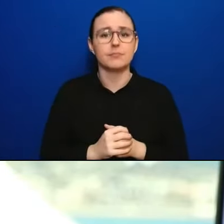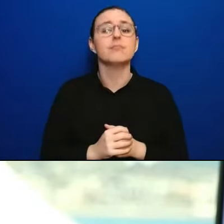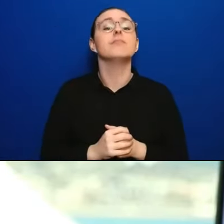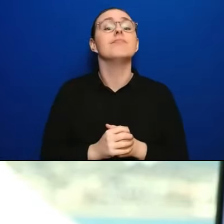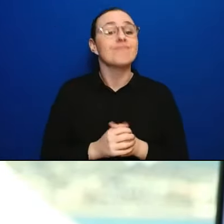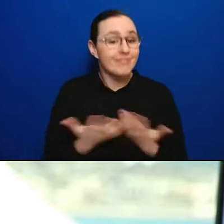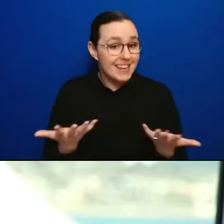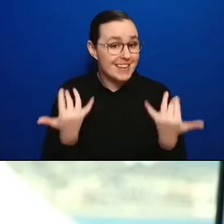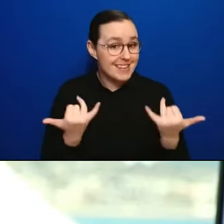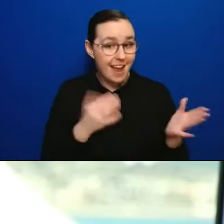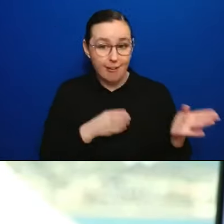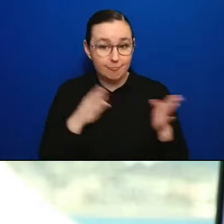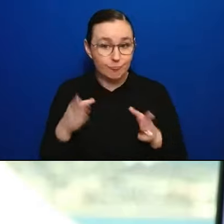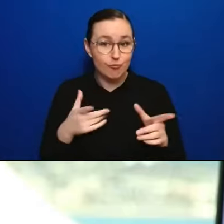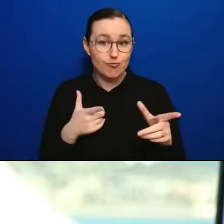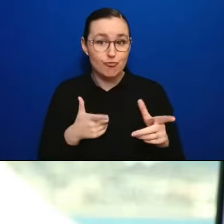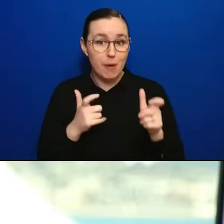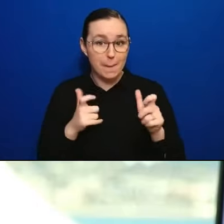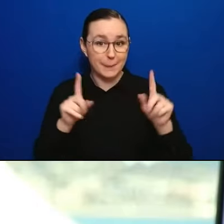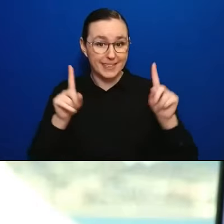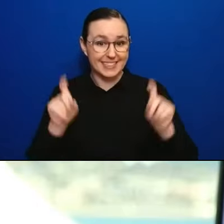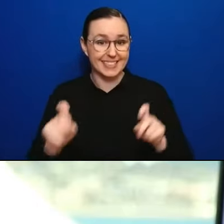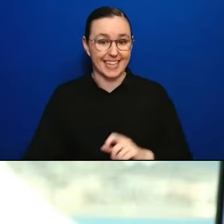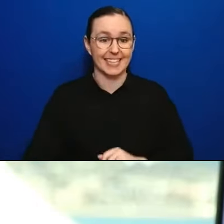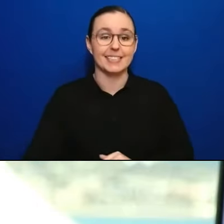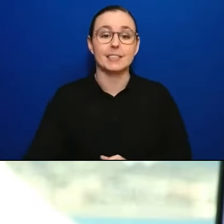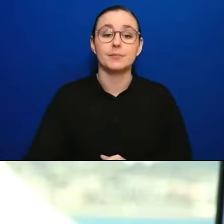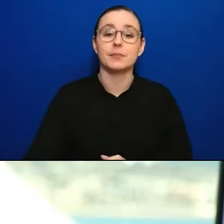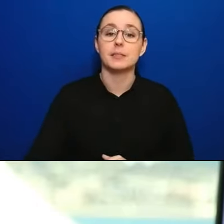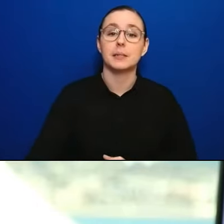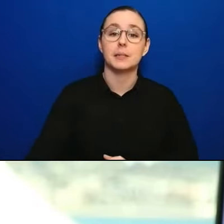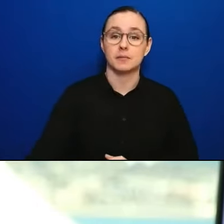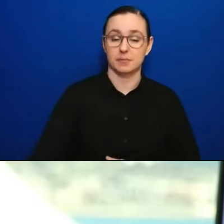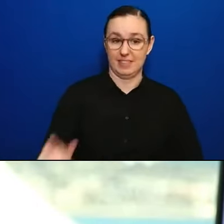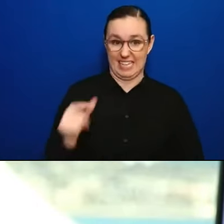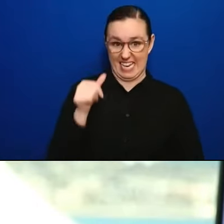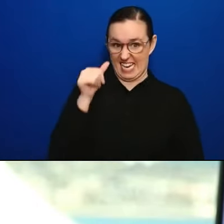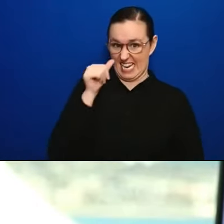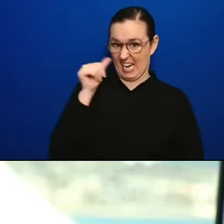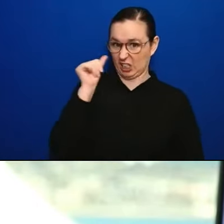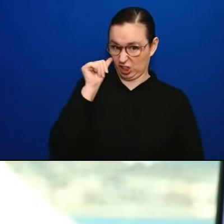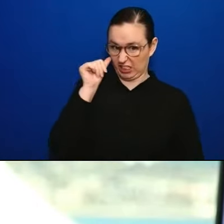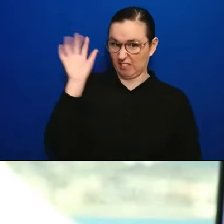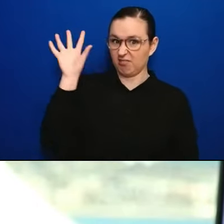British Columbians through this pandemic and provide exceptional services in communities across BC.